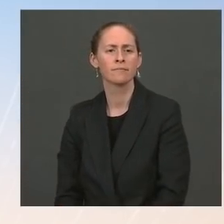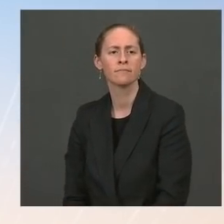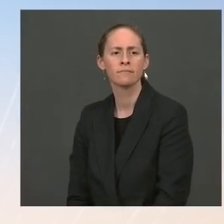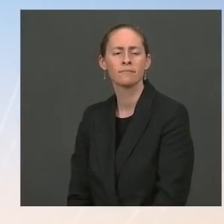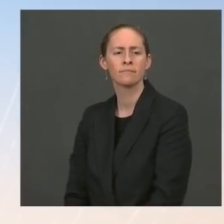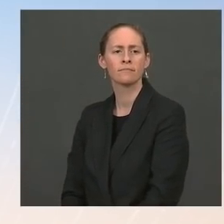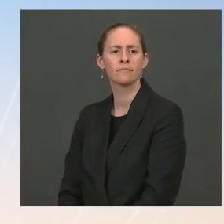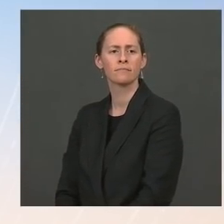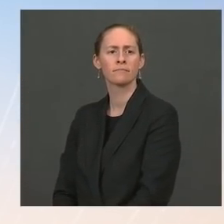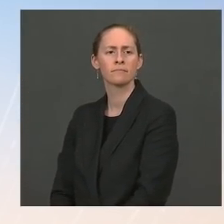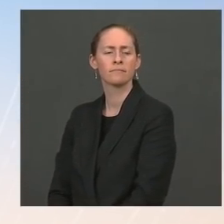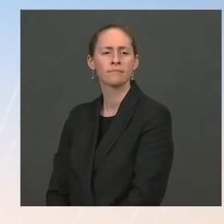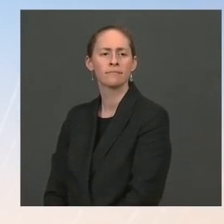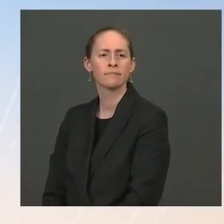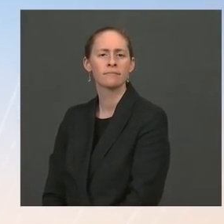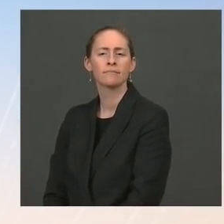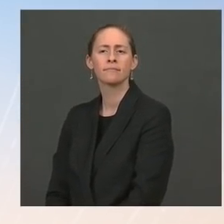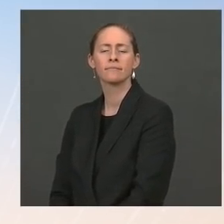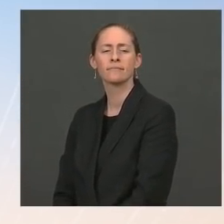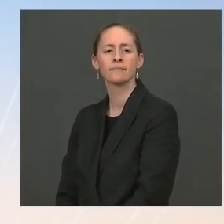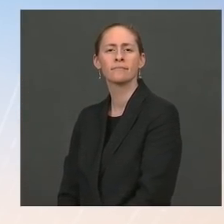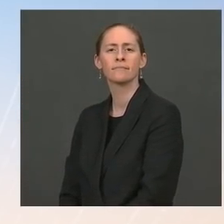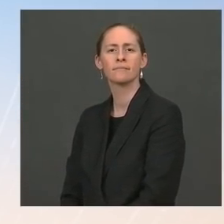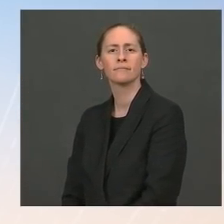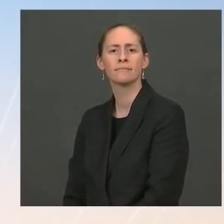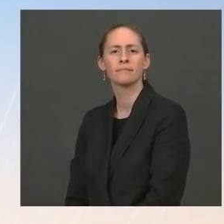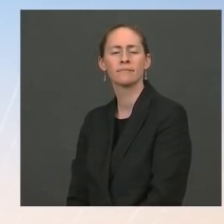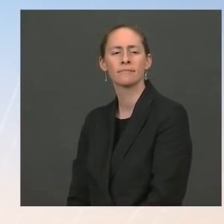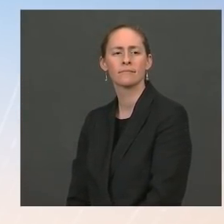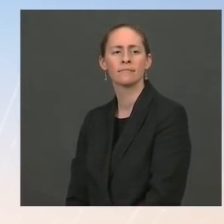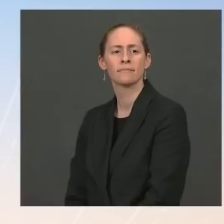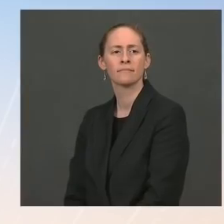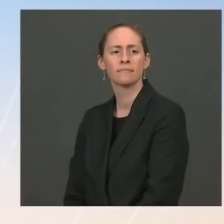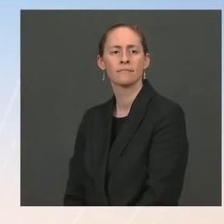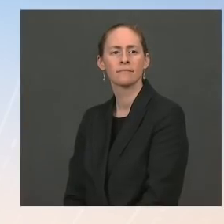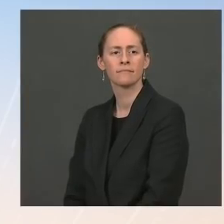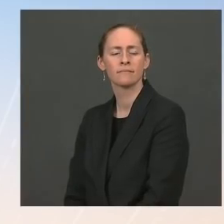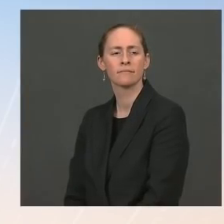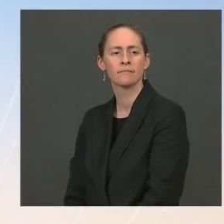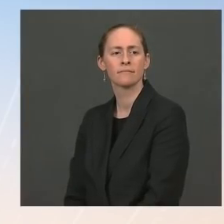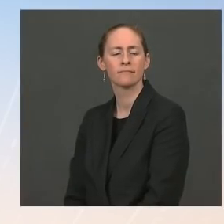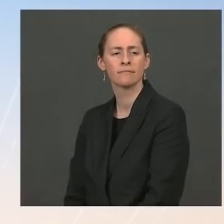having her own separate set of bilats today? Will she be focusing on different issues with each leader?